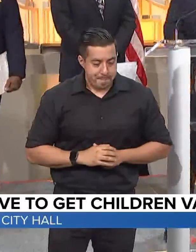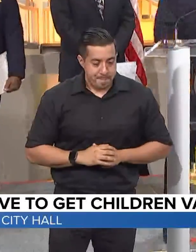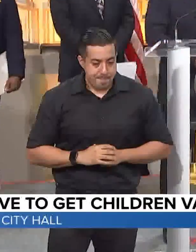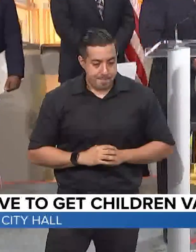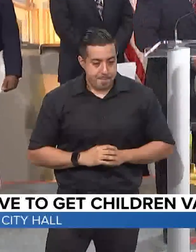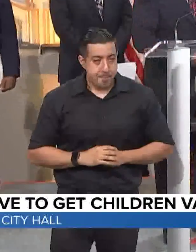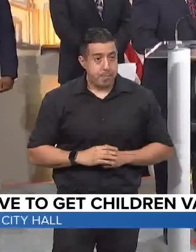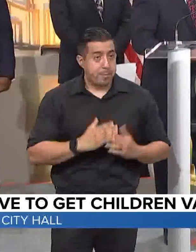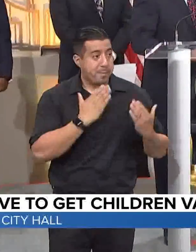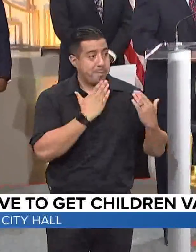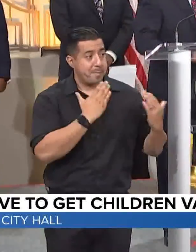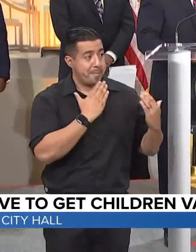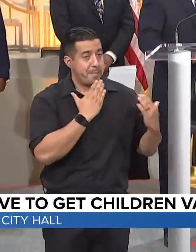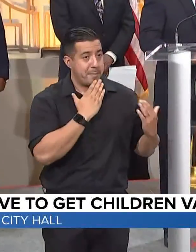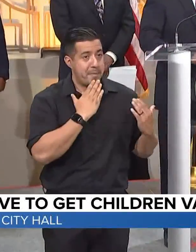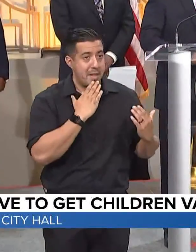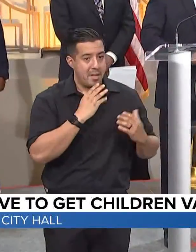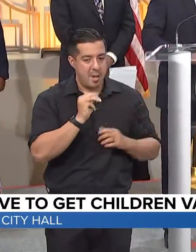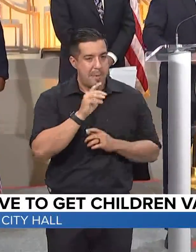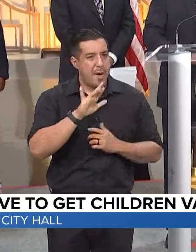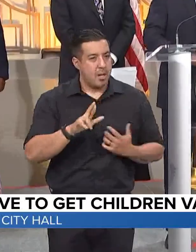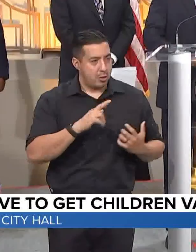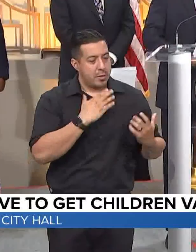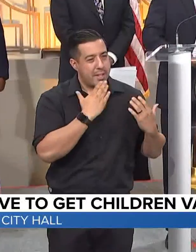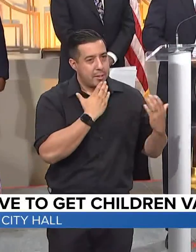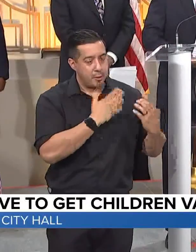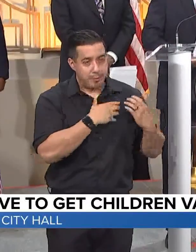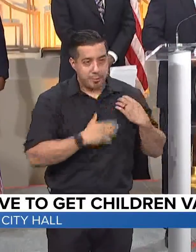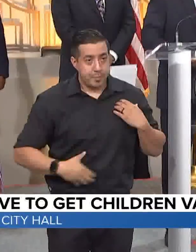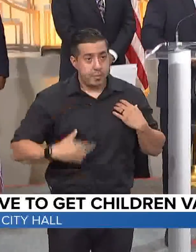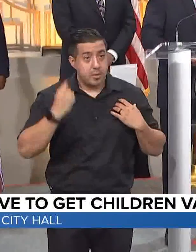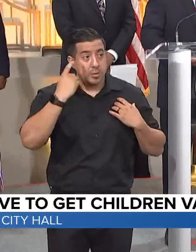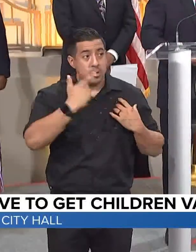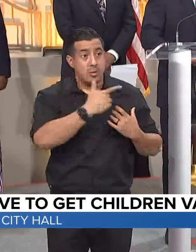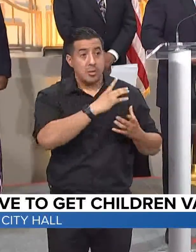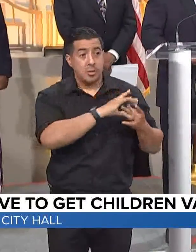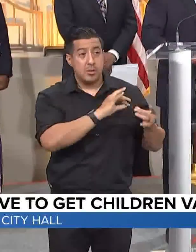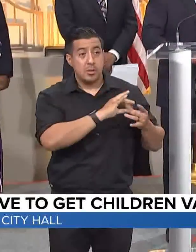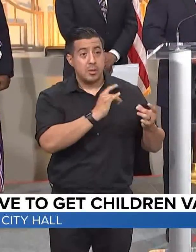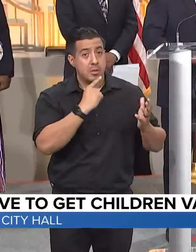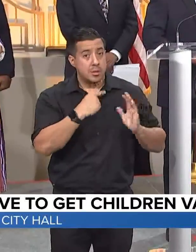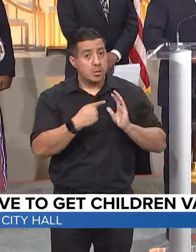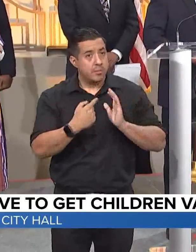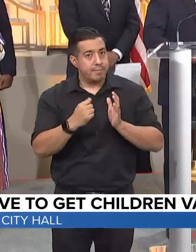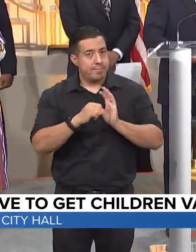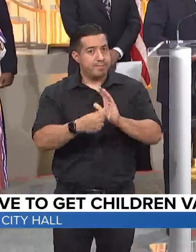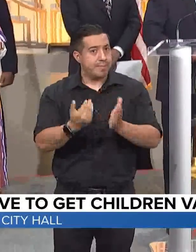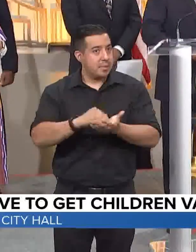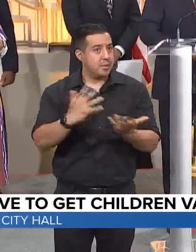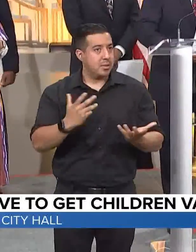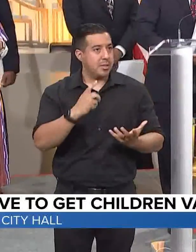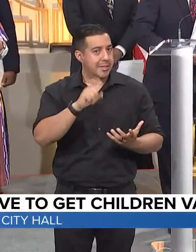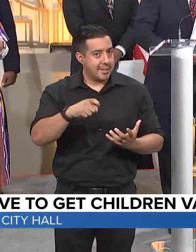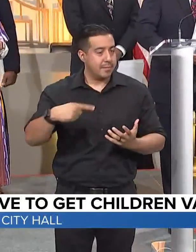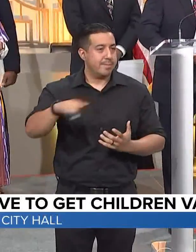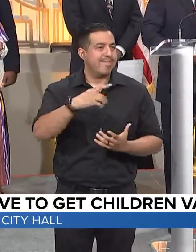Thank you Mayor, and I can't underscore enough. The mayor's comment on the need for people to get vaccinated. Today in Houston,